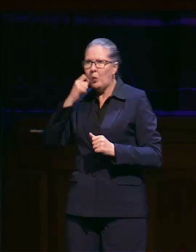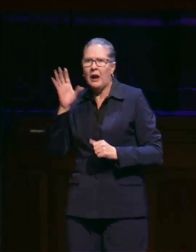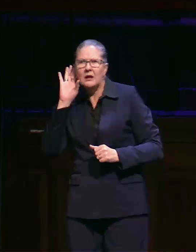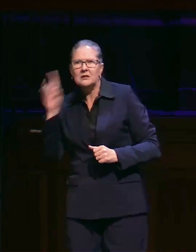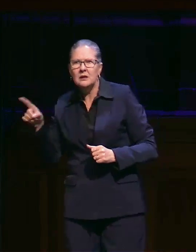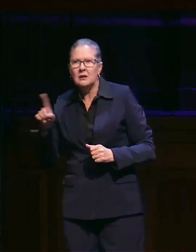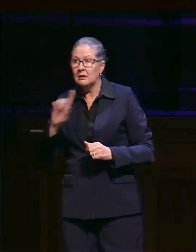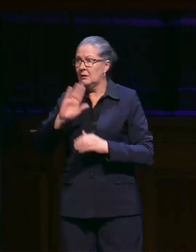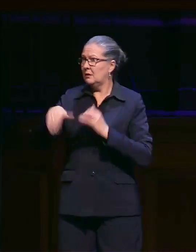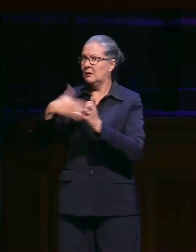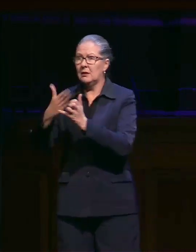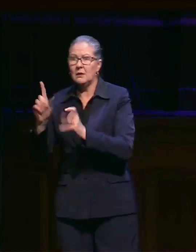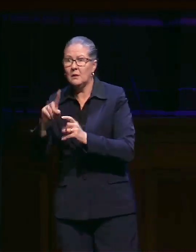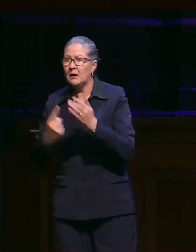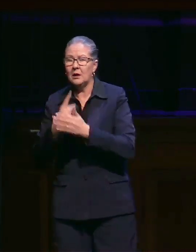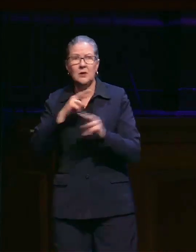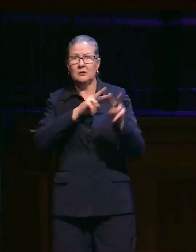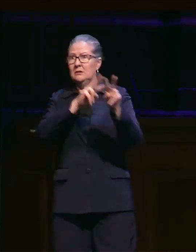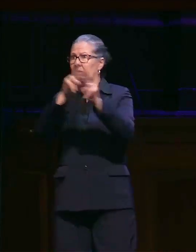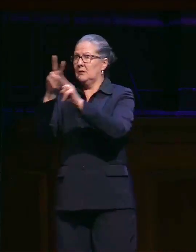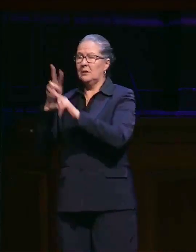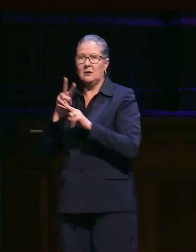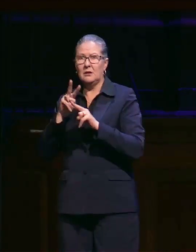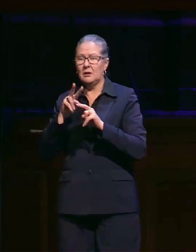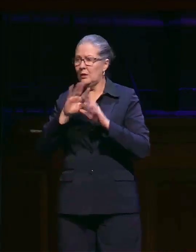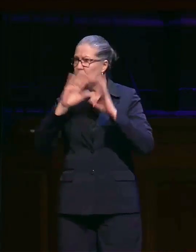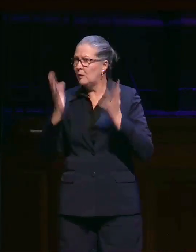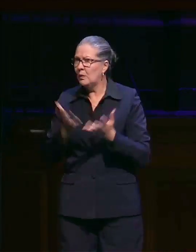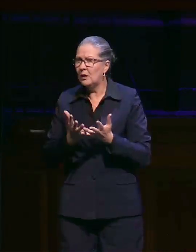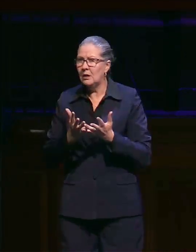around the world democratic values and institutions are under threat in a way